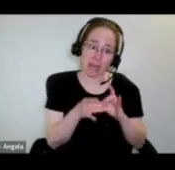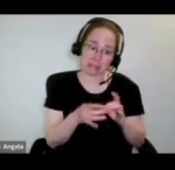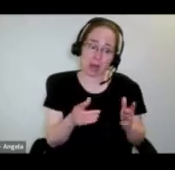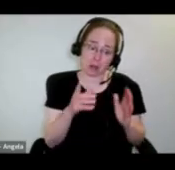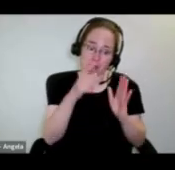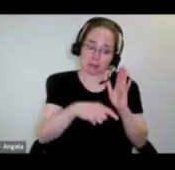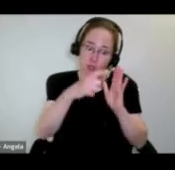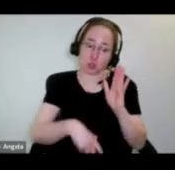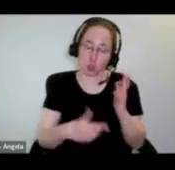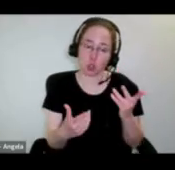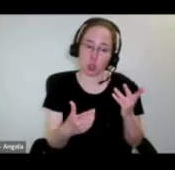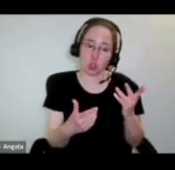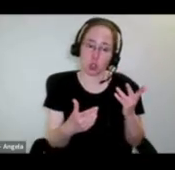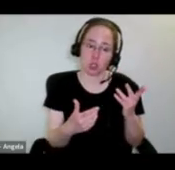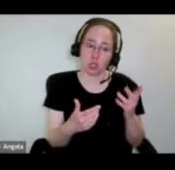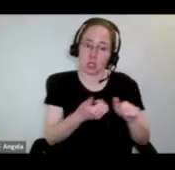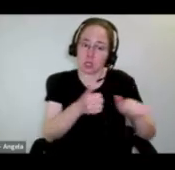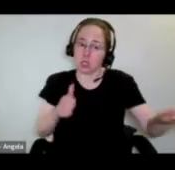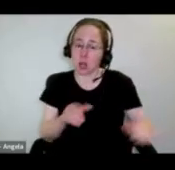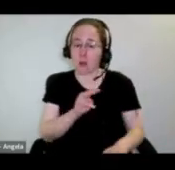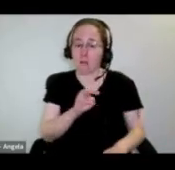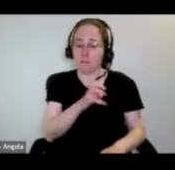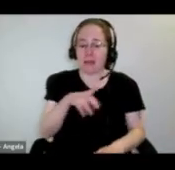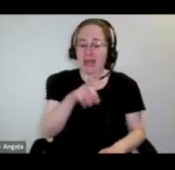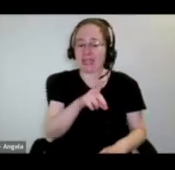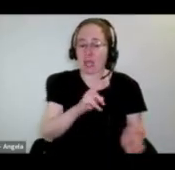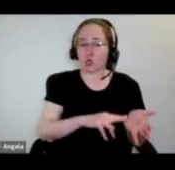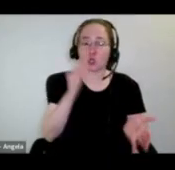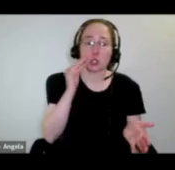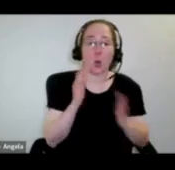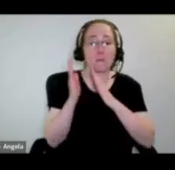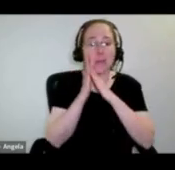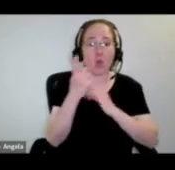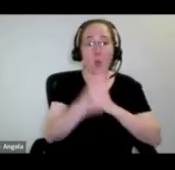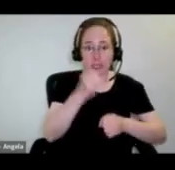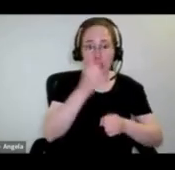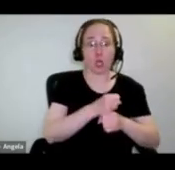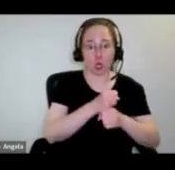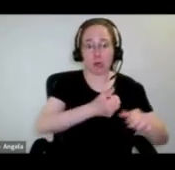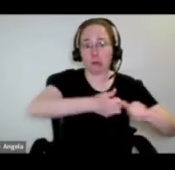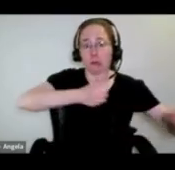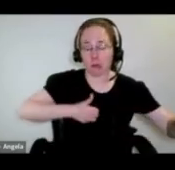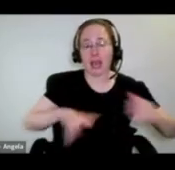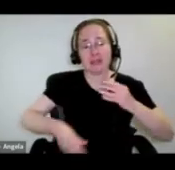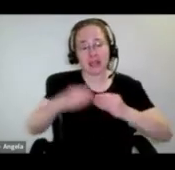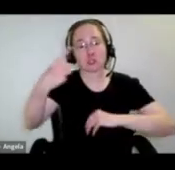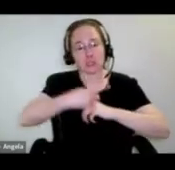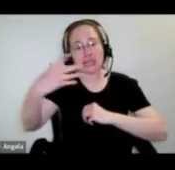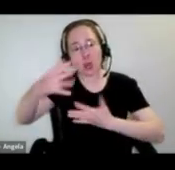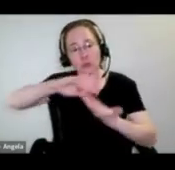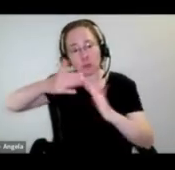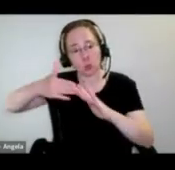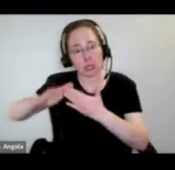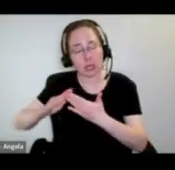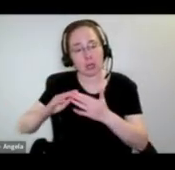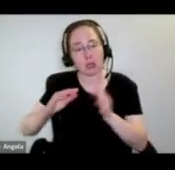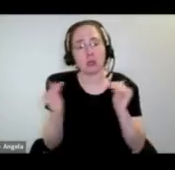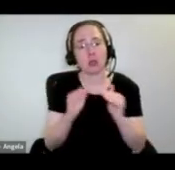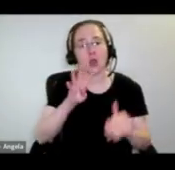David Watkins: Clearly, the most likely to be in a nursing home, based on literature, is being diverted from a Medicaid nursing home bed for one year.